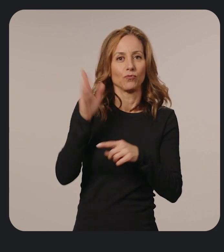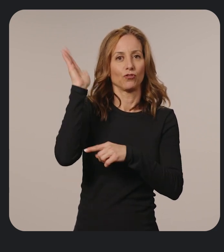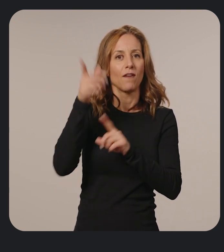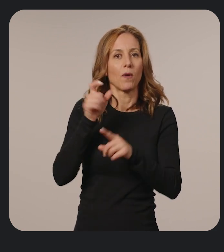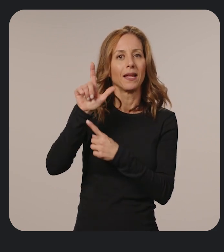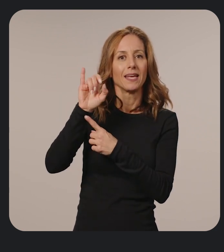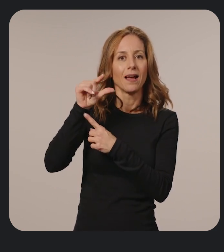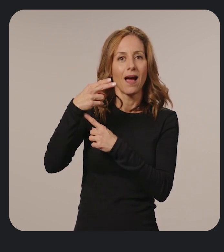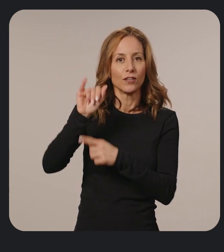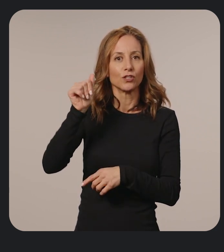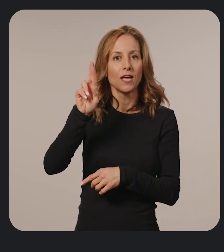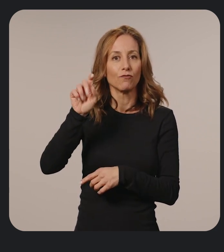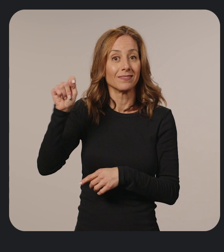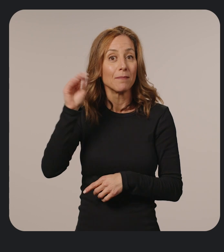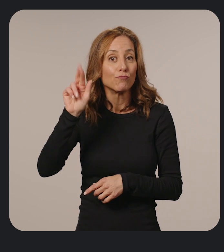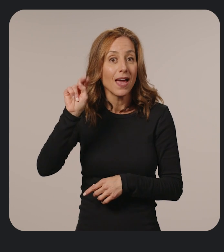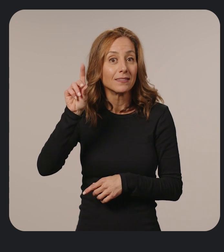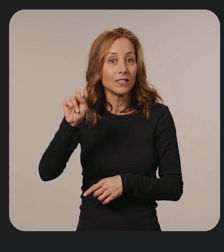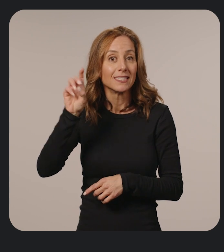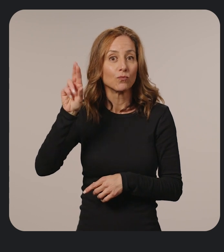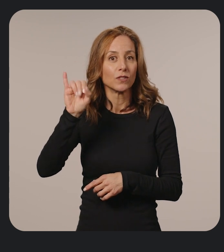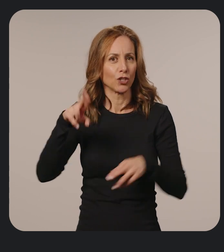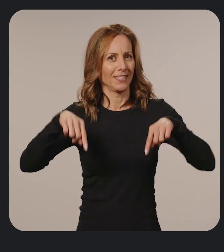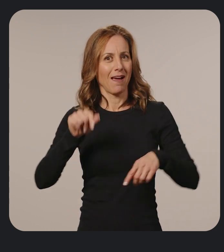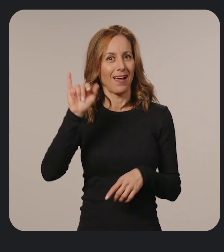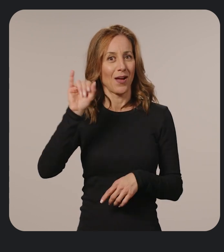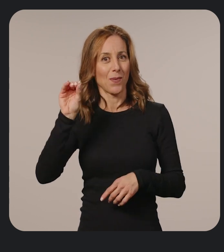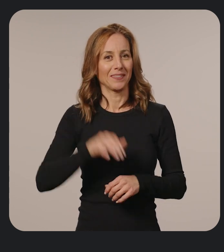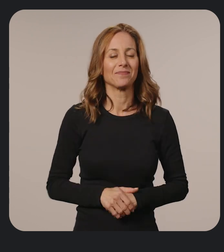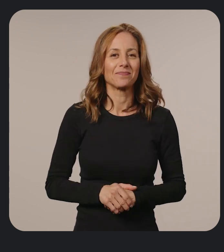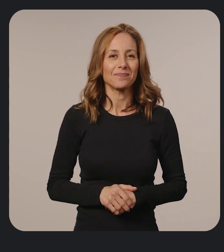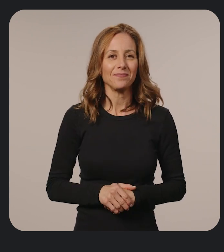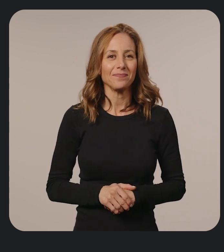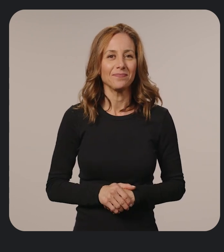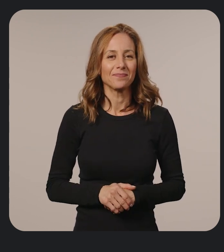for a link to this talk from Leigha Jarett and Brandon DeRosier right here at I/O